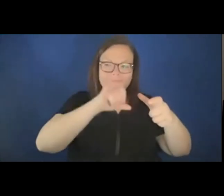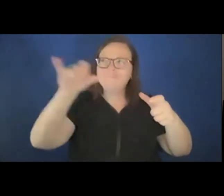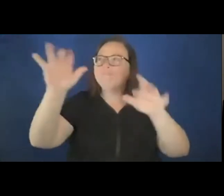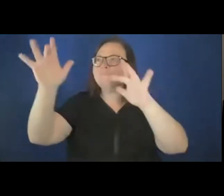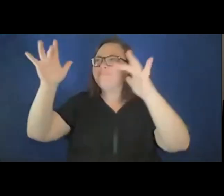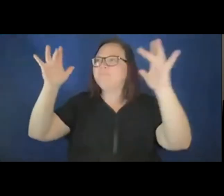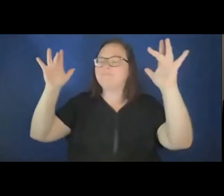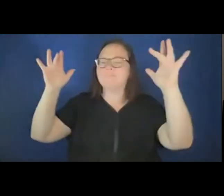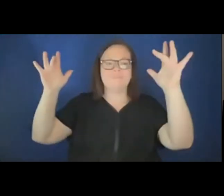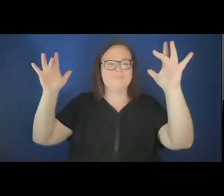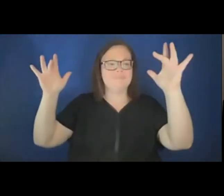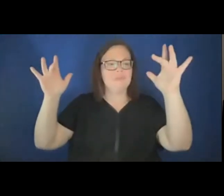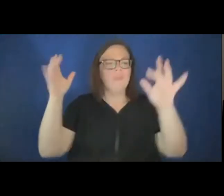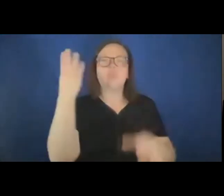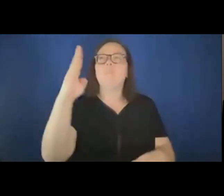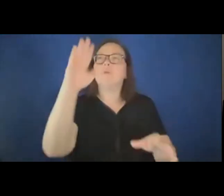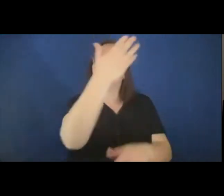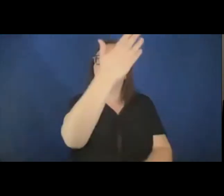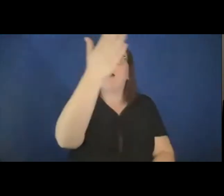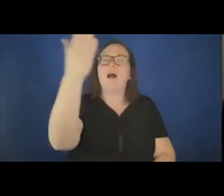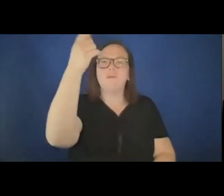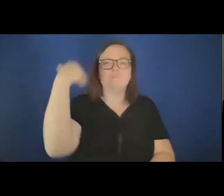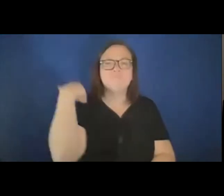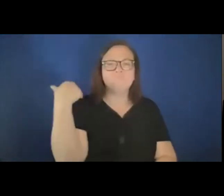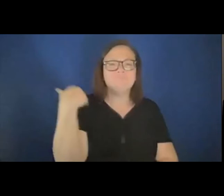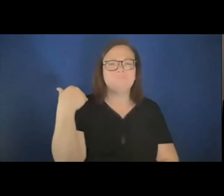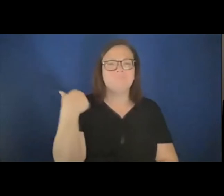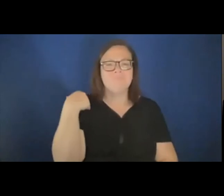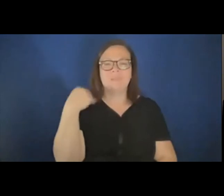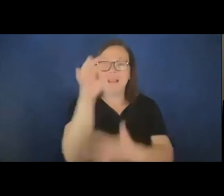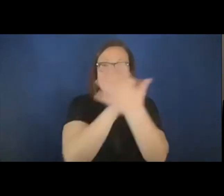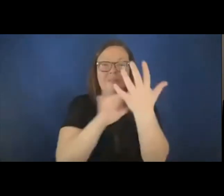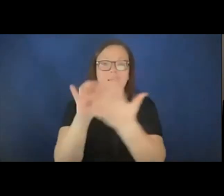The completely blue sky reminds me that not even a cloud blocks my path